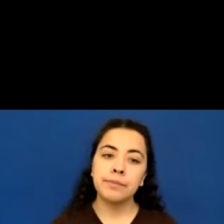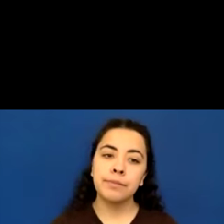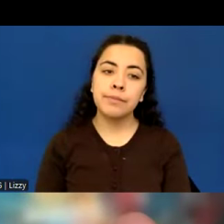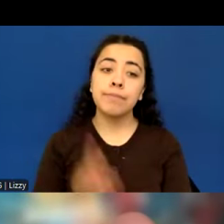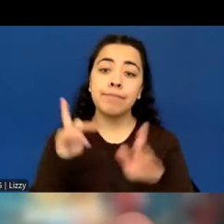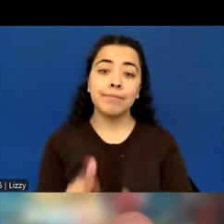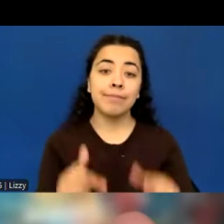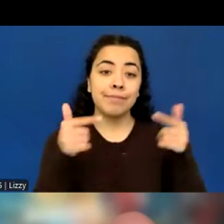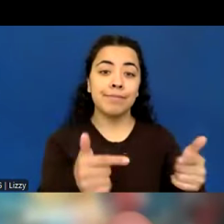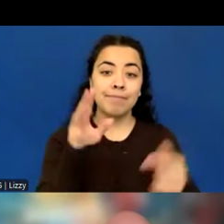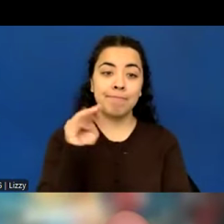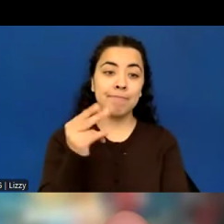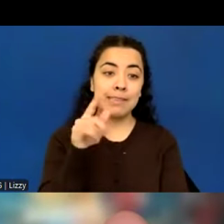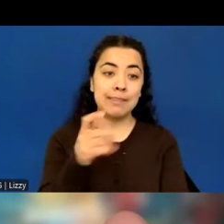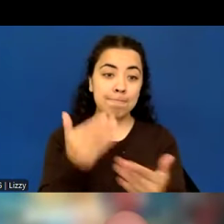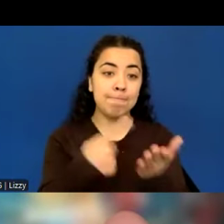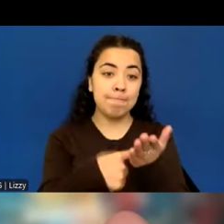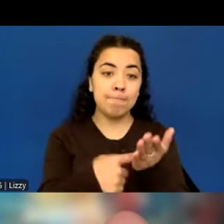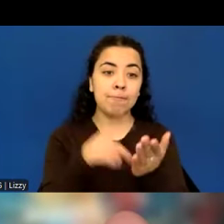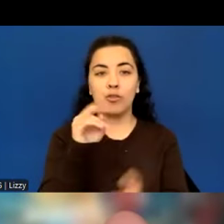to Michele to talk about the drivers. >> MICHELE LUCCHINI: Yeah, thank you,